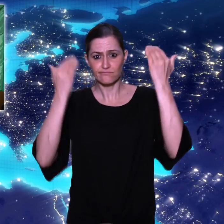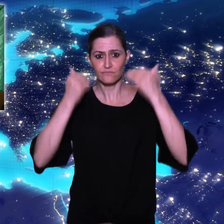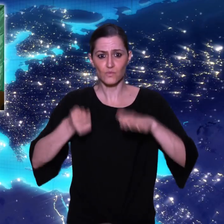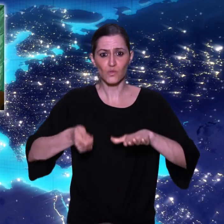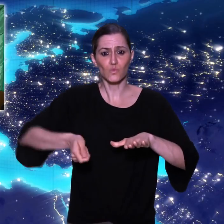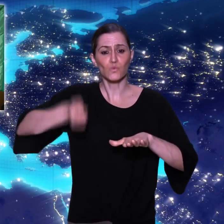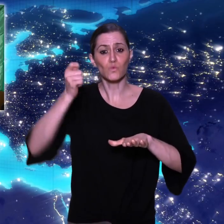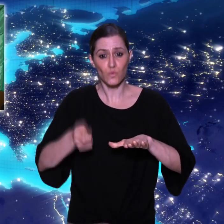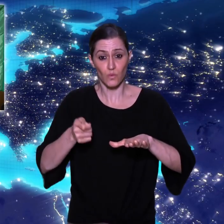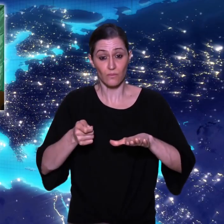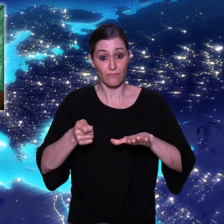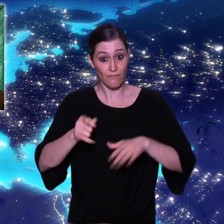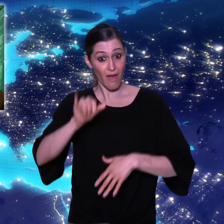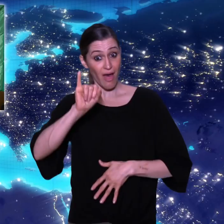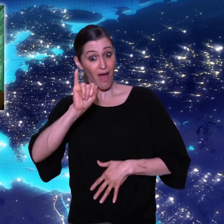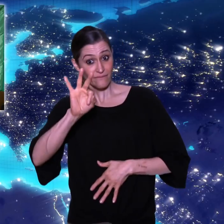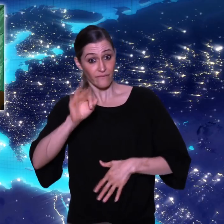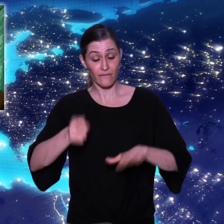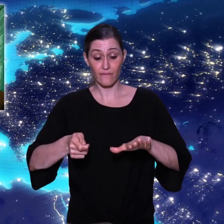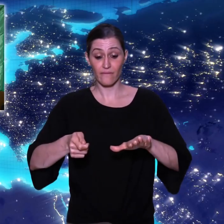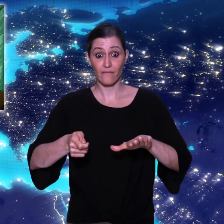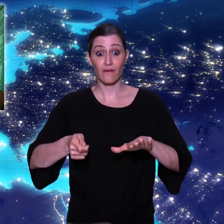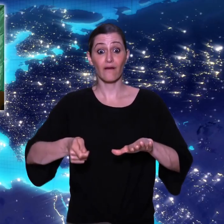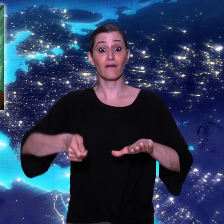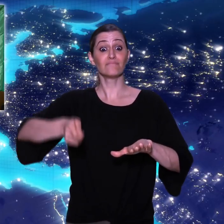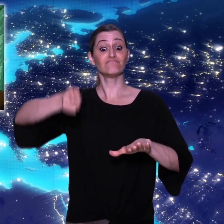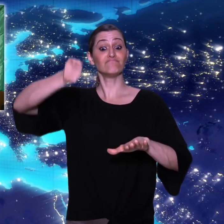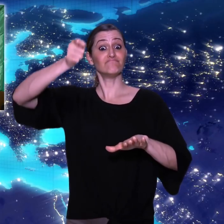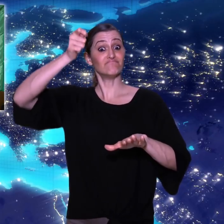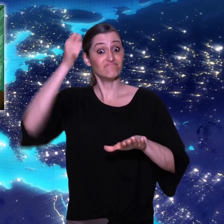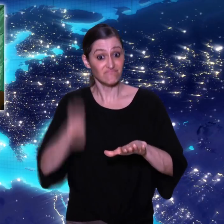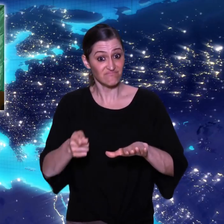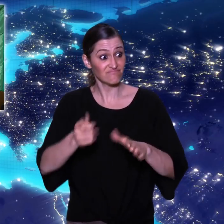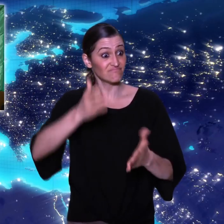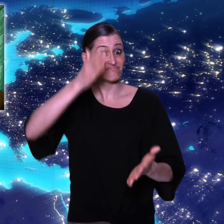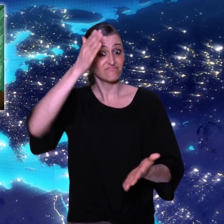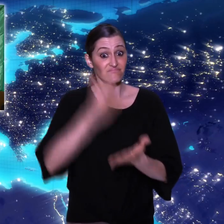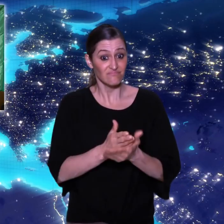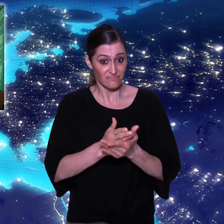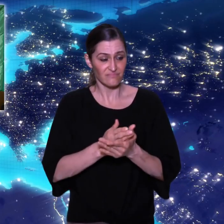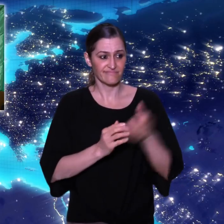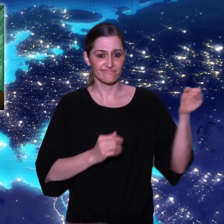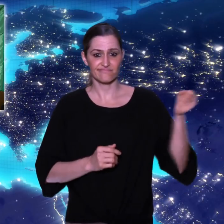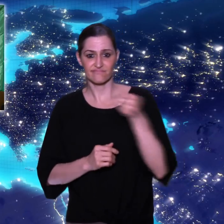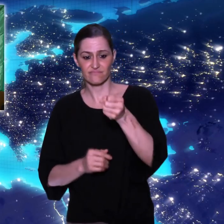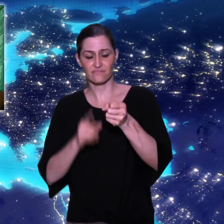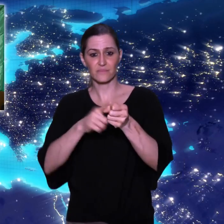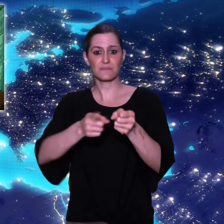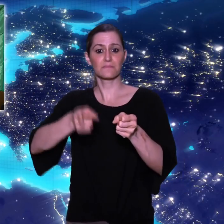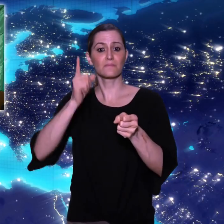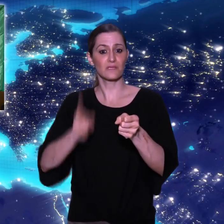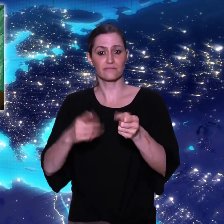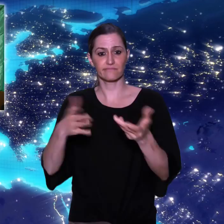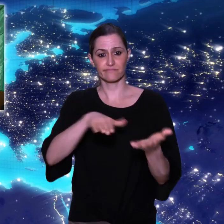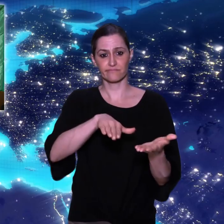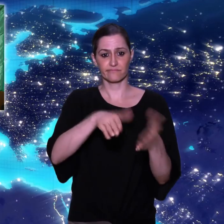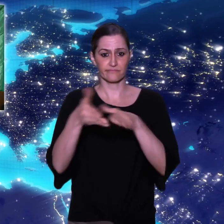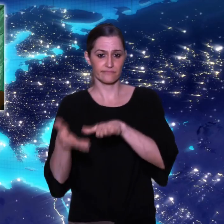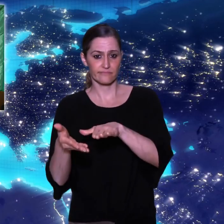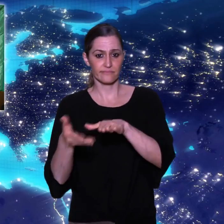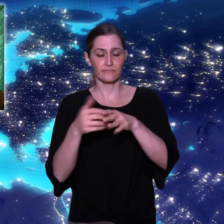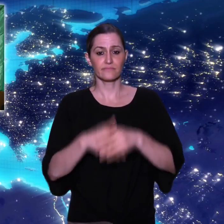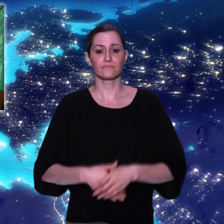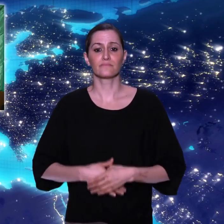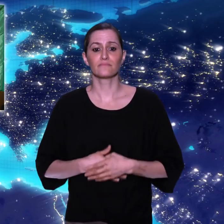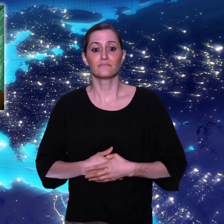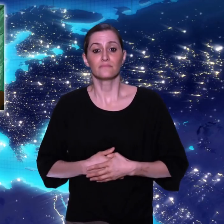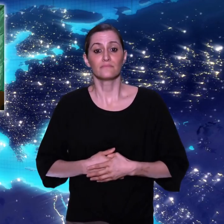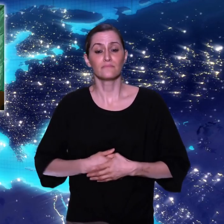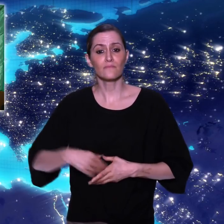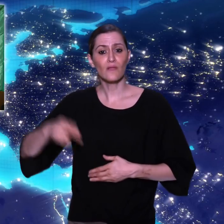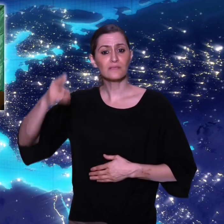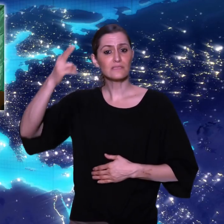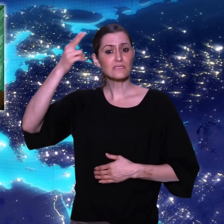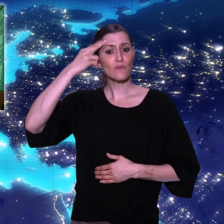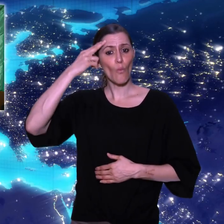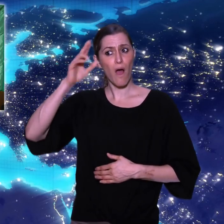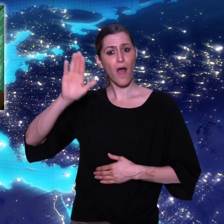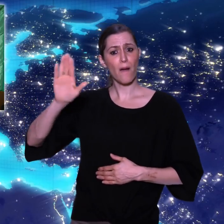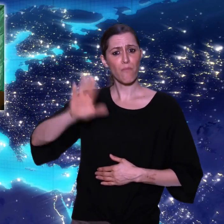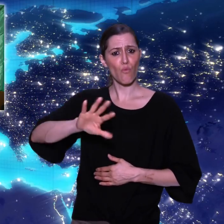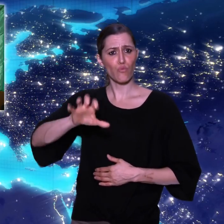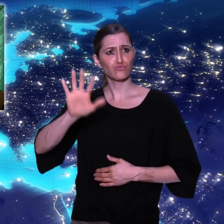old. He is facing a death sentence if found guilty.